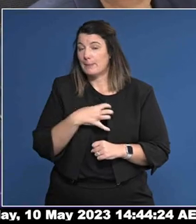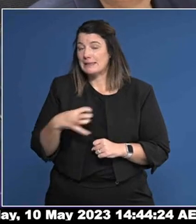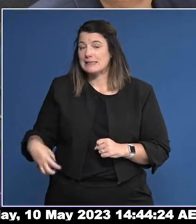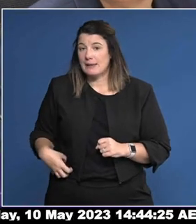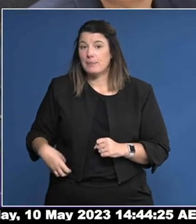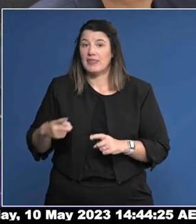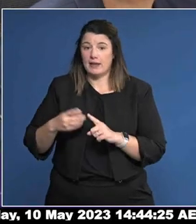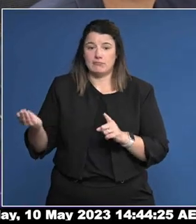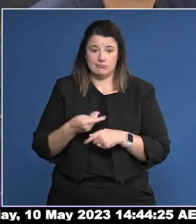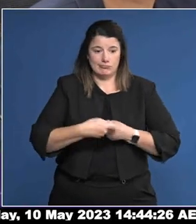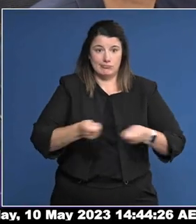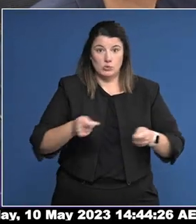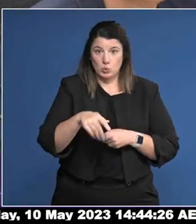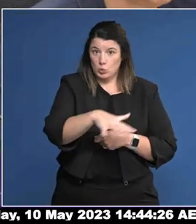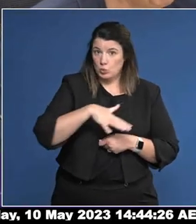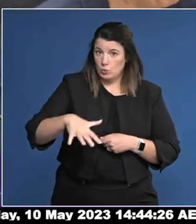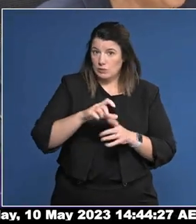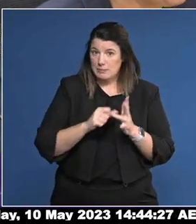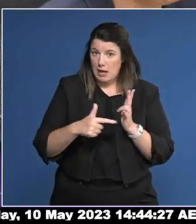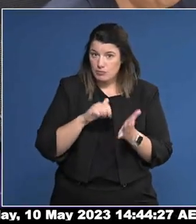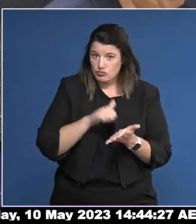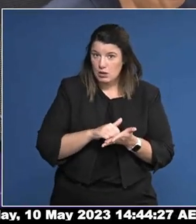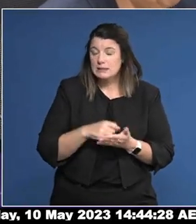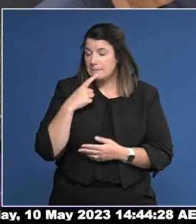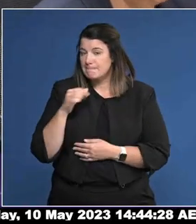Yes. MS EASTMAN: You say in paragraph 33 that you were aware that the